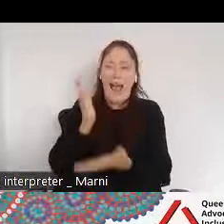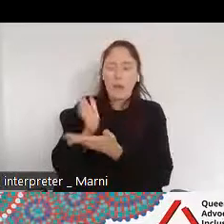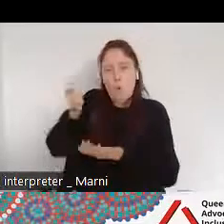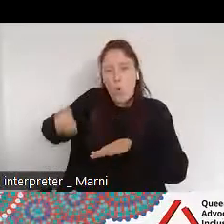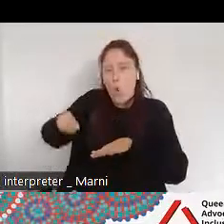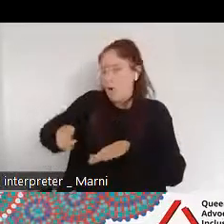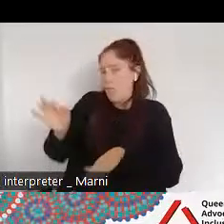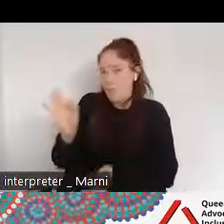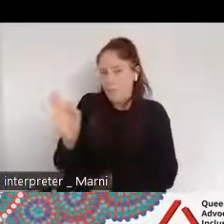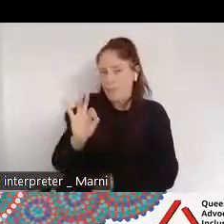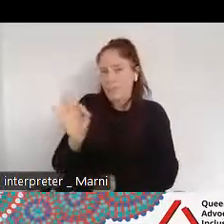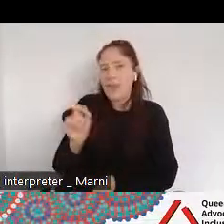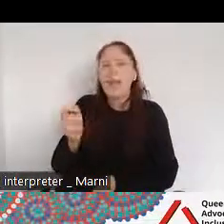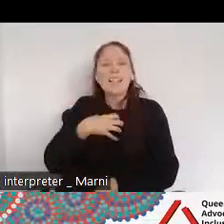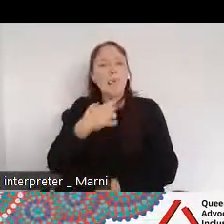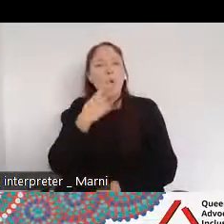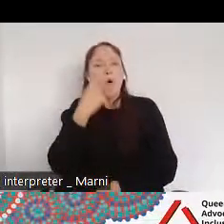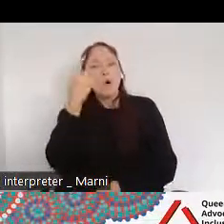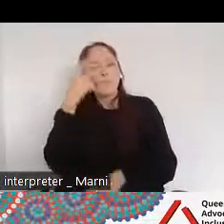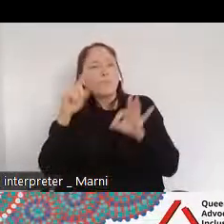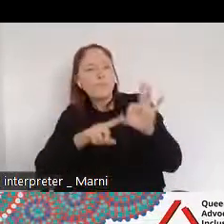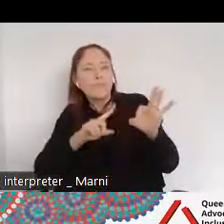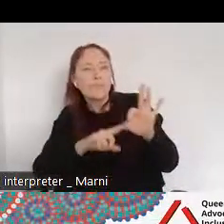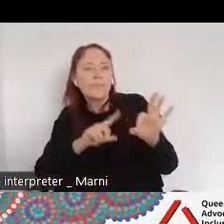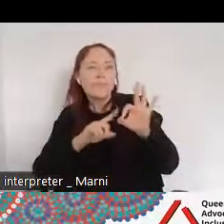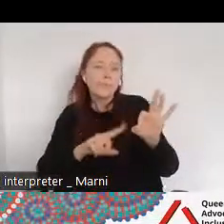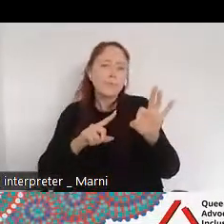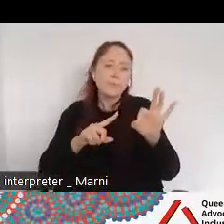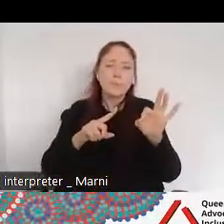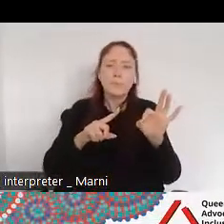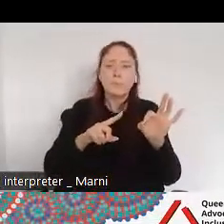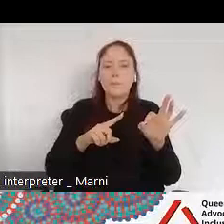inquisitorial in nature, meaning that it will ask the questions of the active parties, for example,